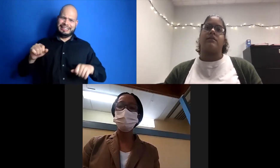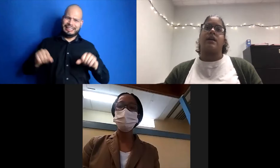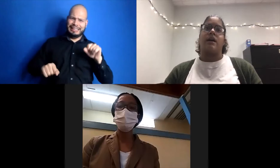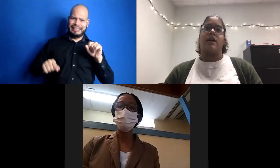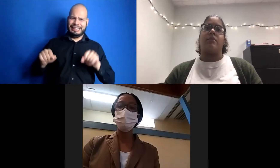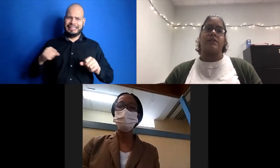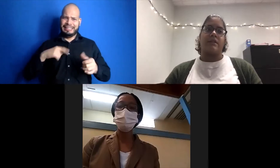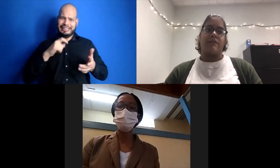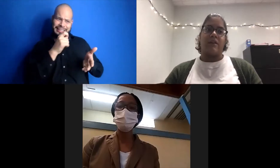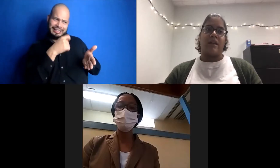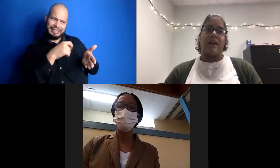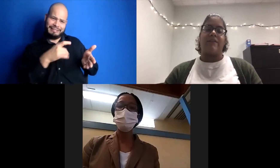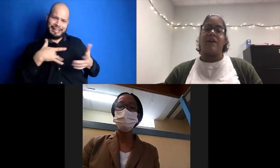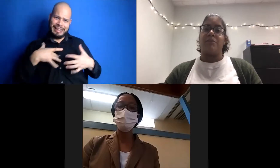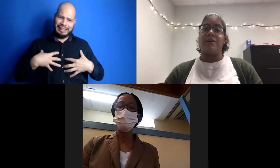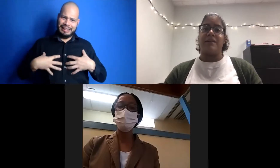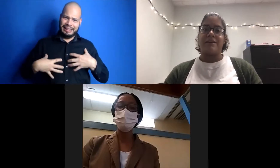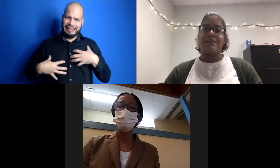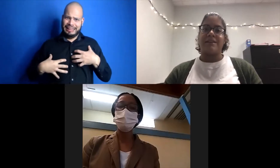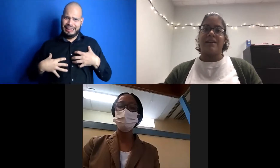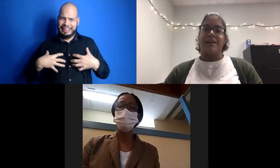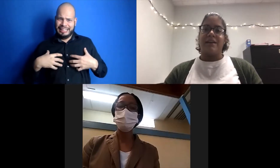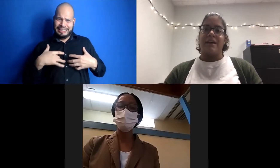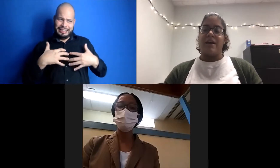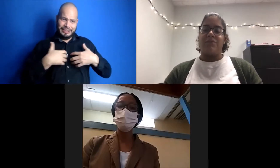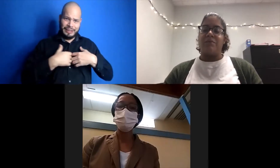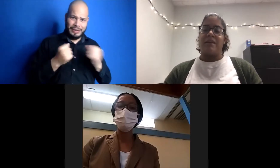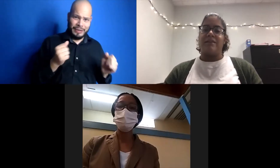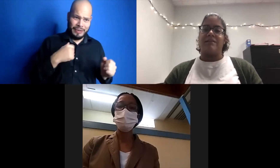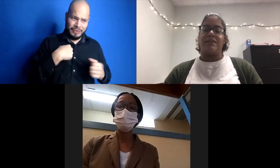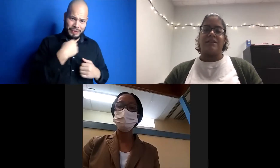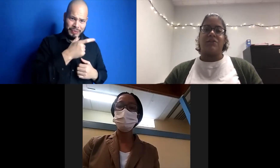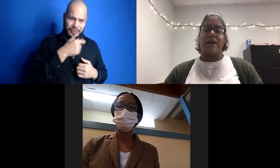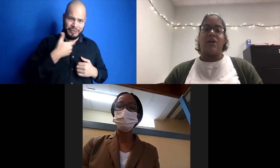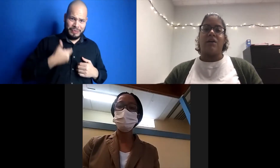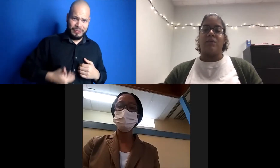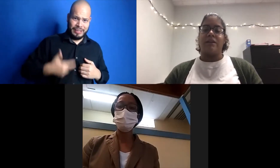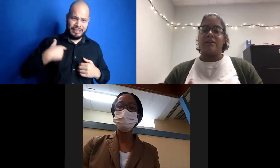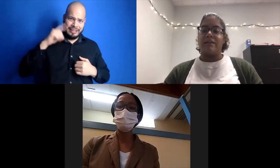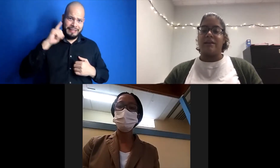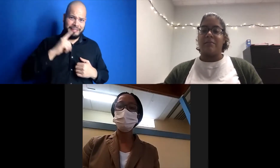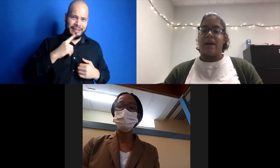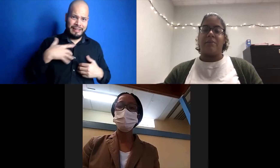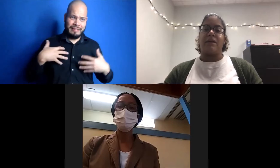I personally felt like if I put yes I wouldn't be considered at all I wouldn't get my application